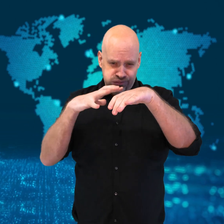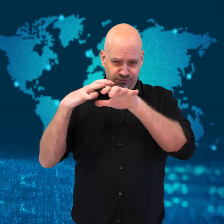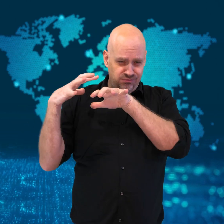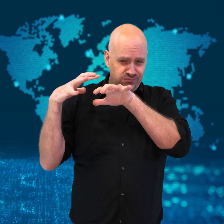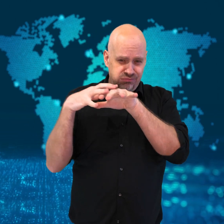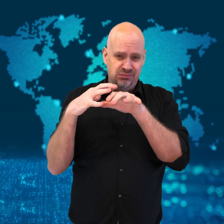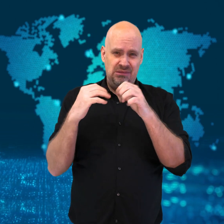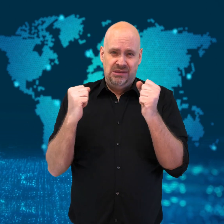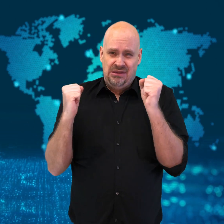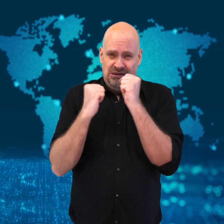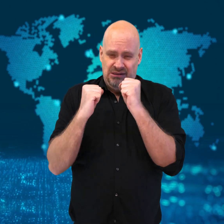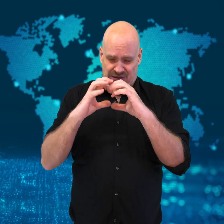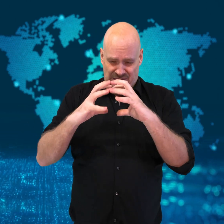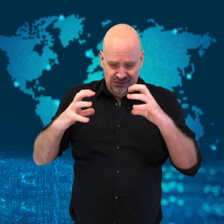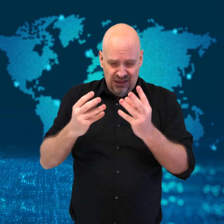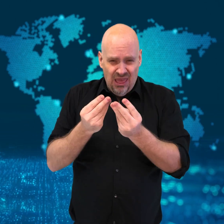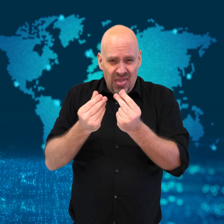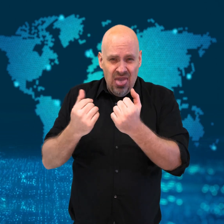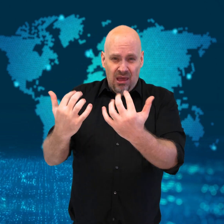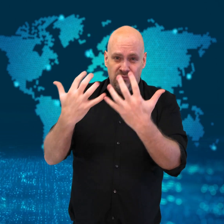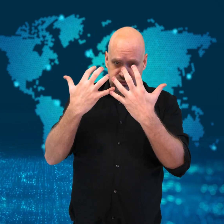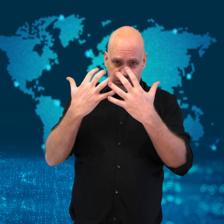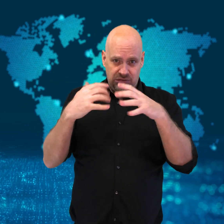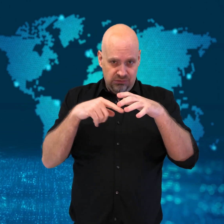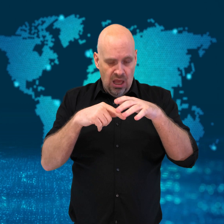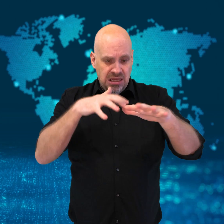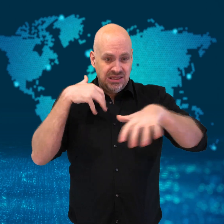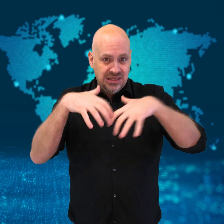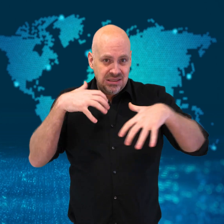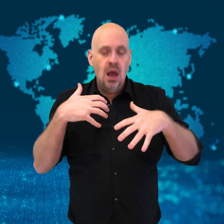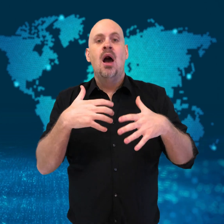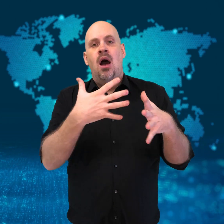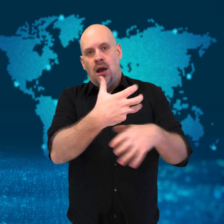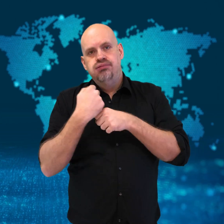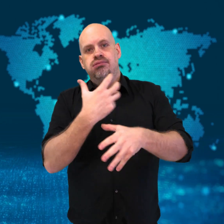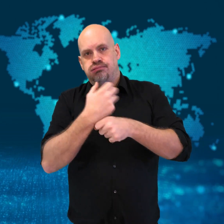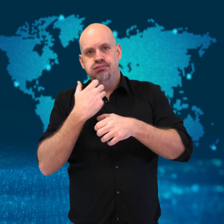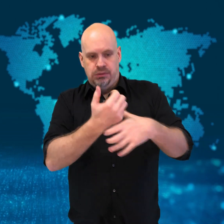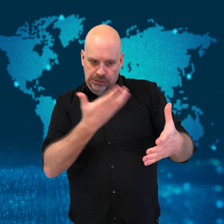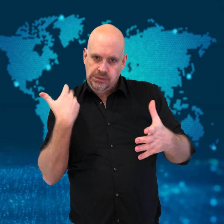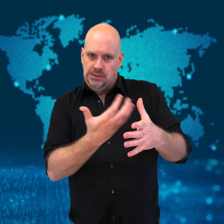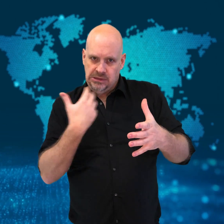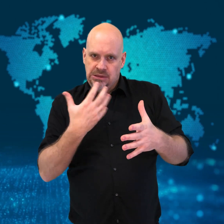was filled with ice, dirt, and rocks,